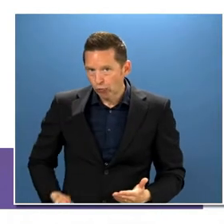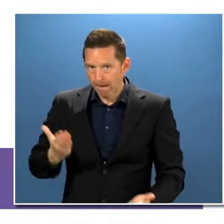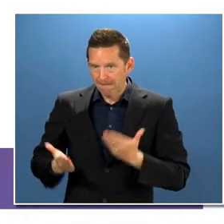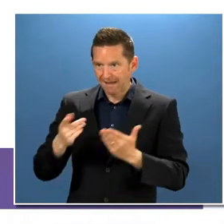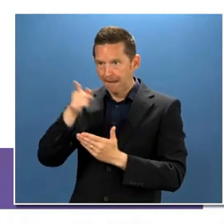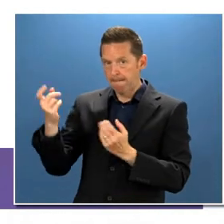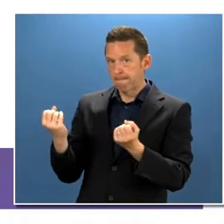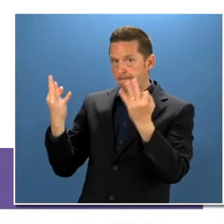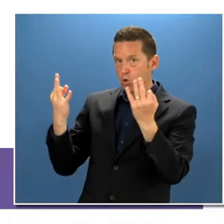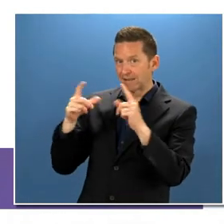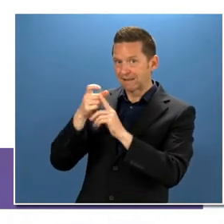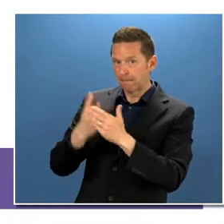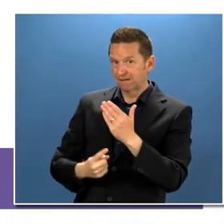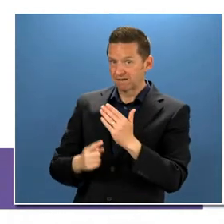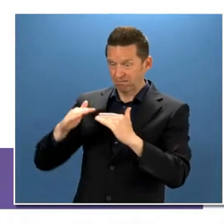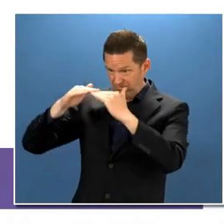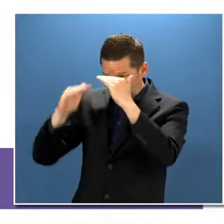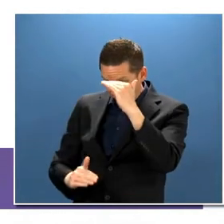again that is a significant problem.